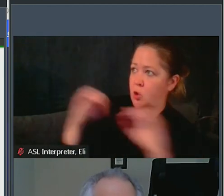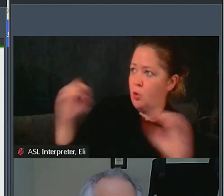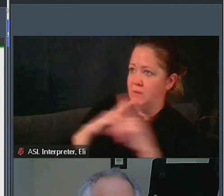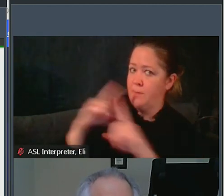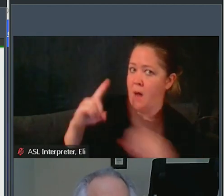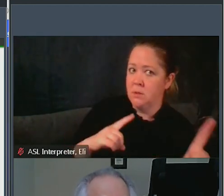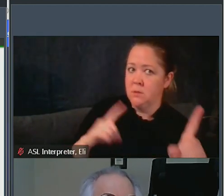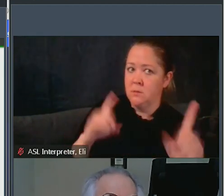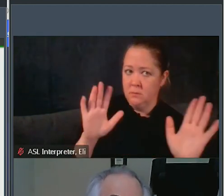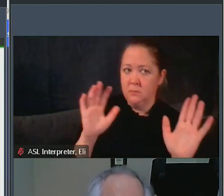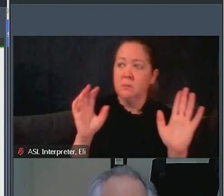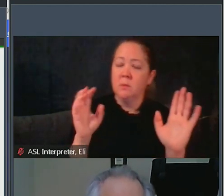And then Wanda Collins.